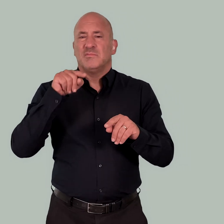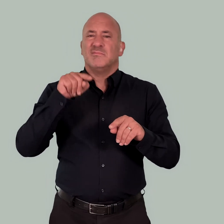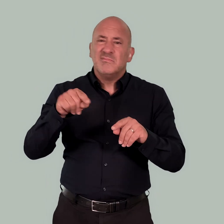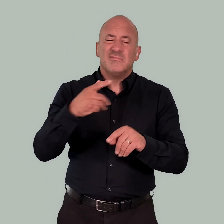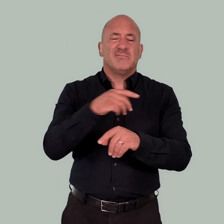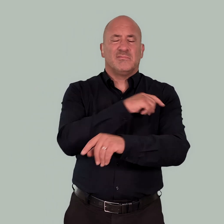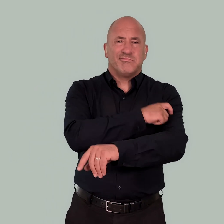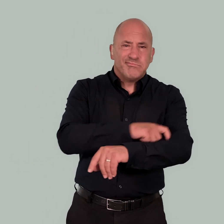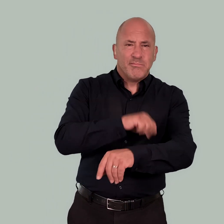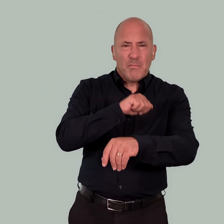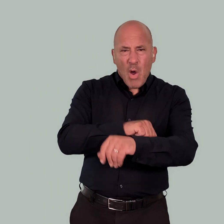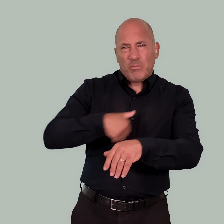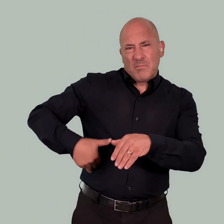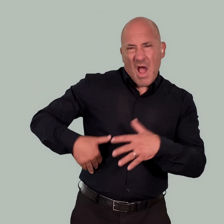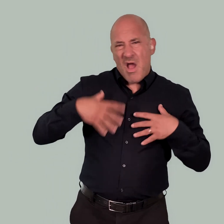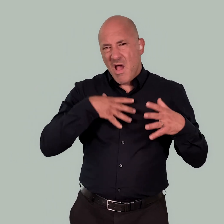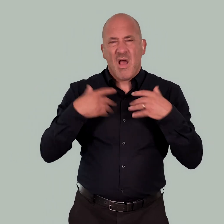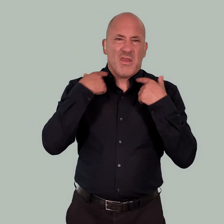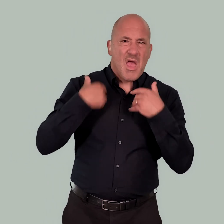the prevalence of musculoskeletal conditions